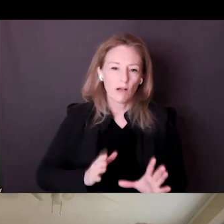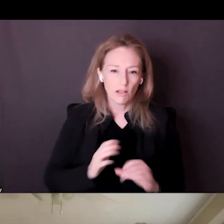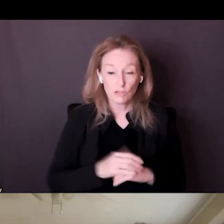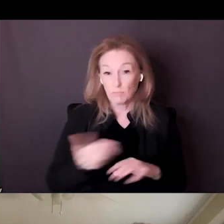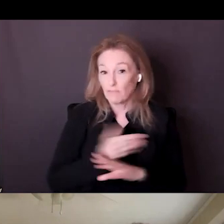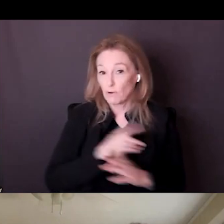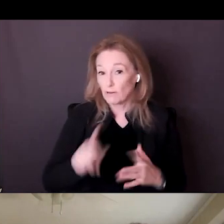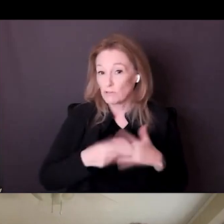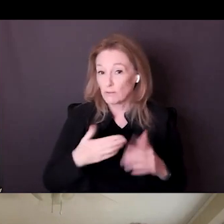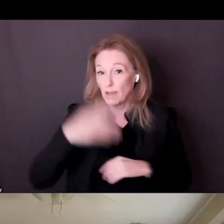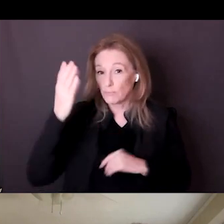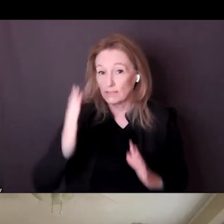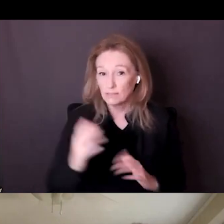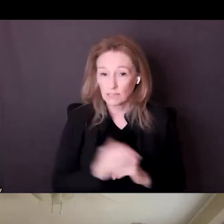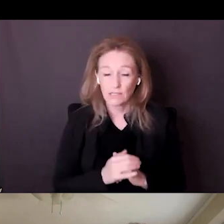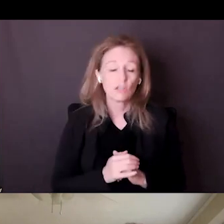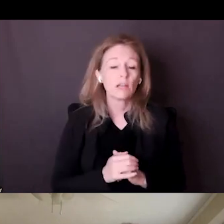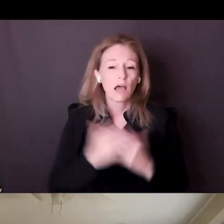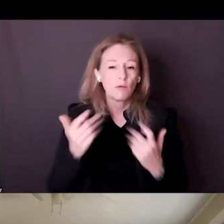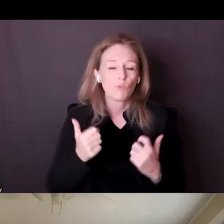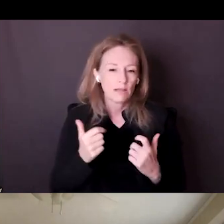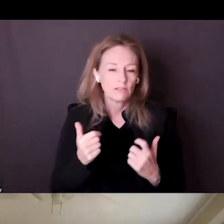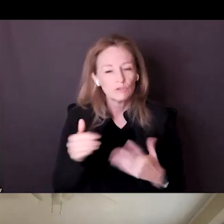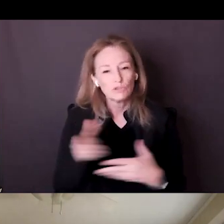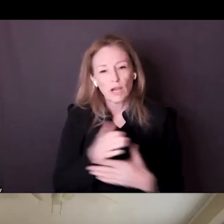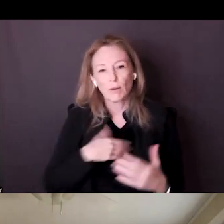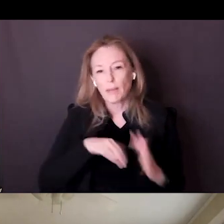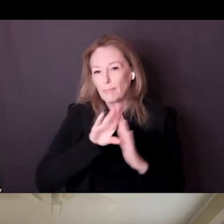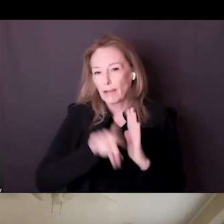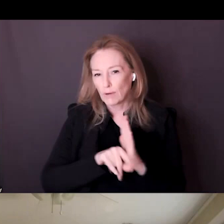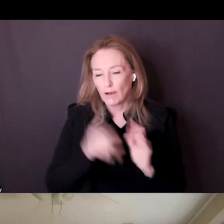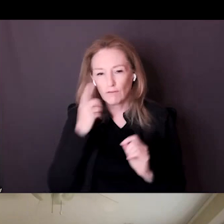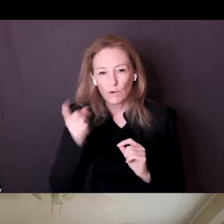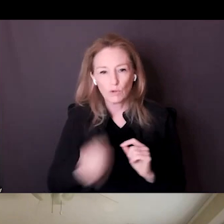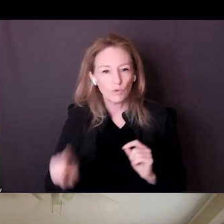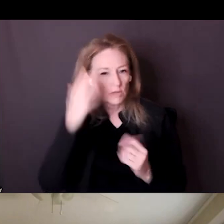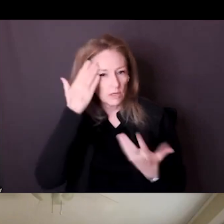I WANT TO SHARE ABOUT MY BACKGROUND. I AM THE CHIEF 988 OFFICER